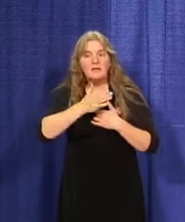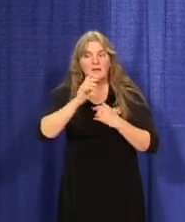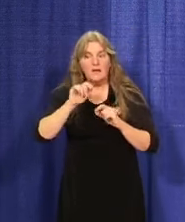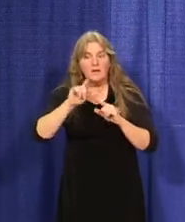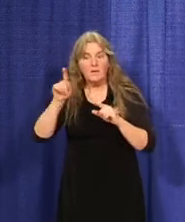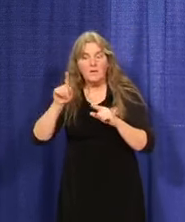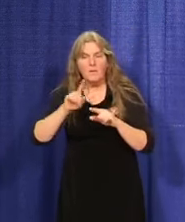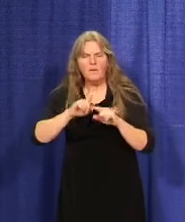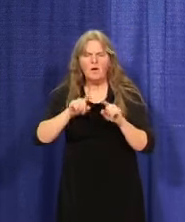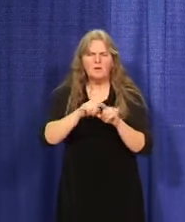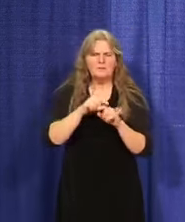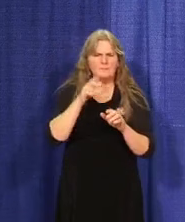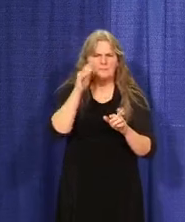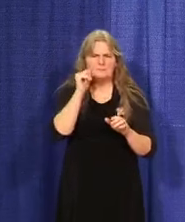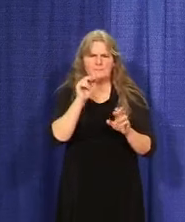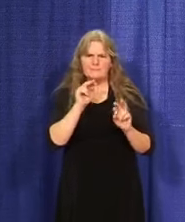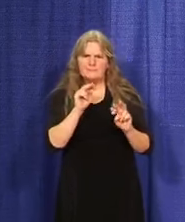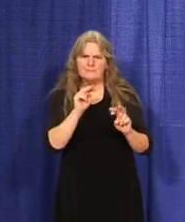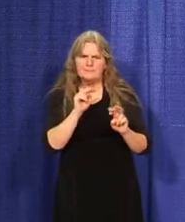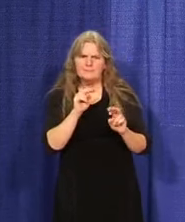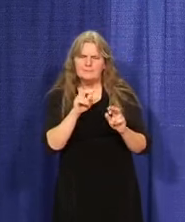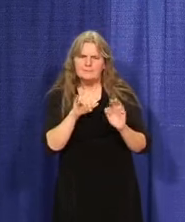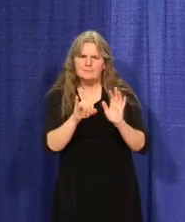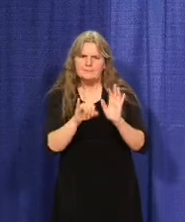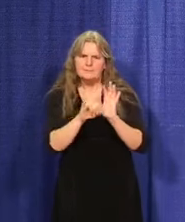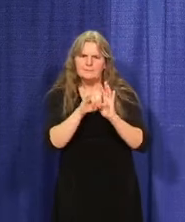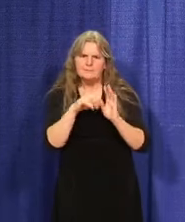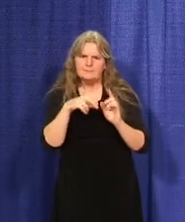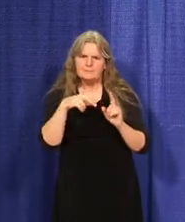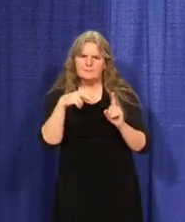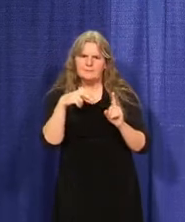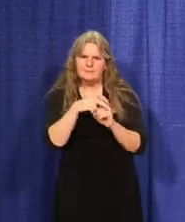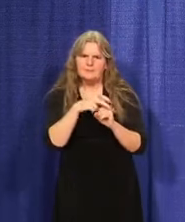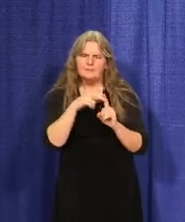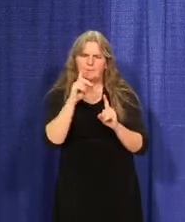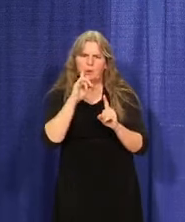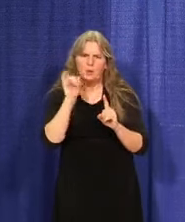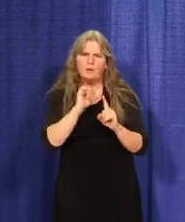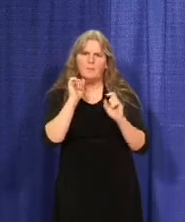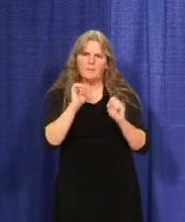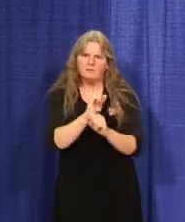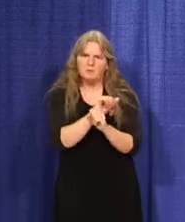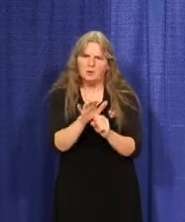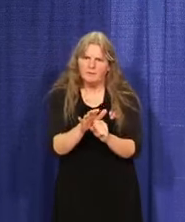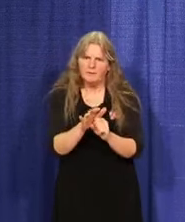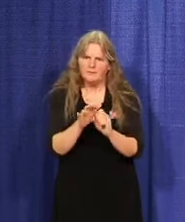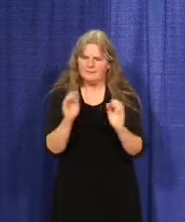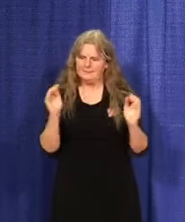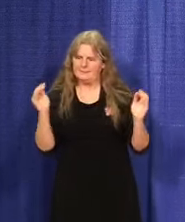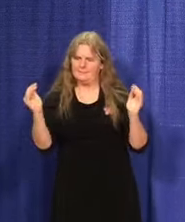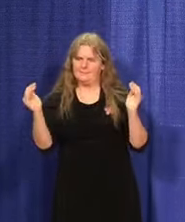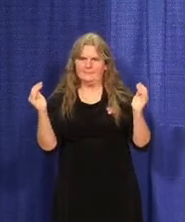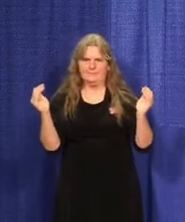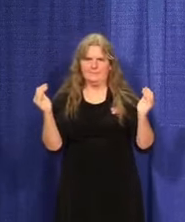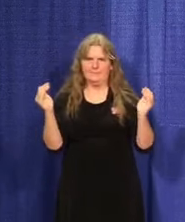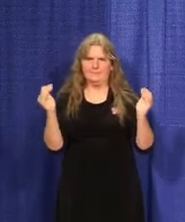detect symptoms that are more predictive for COVID. So it is really that effort to distinguish red light symptoms